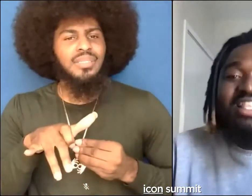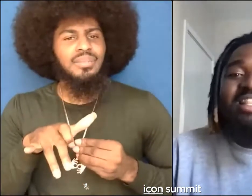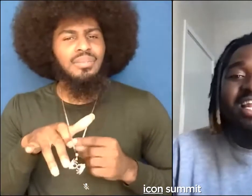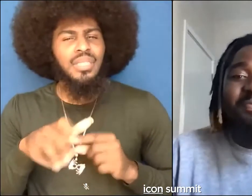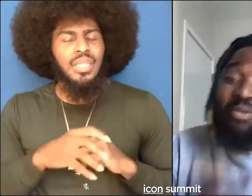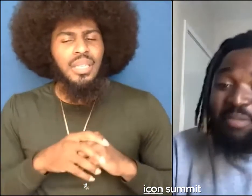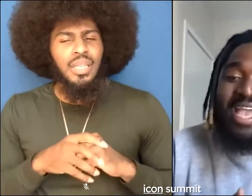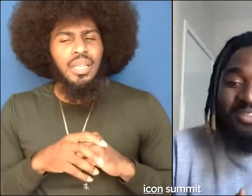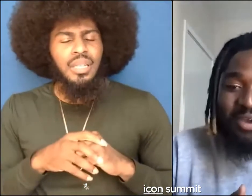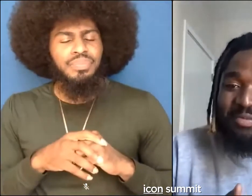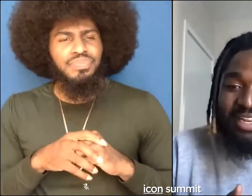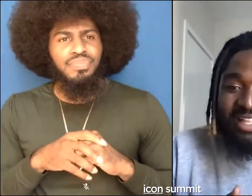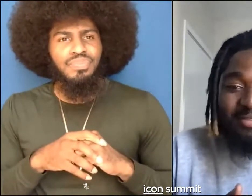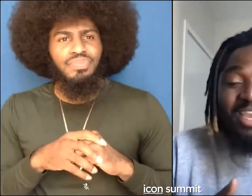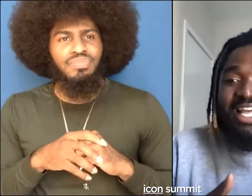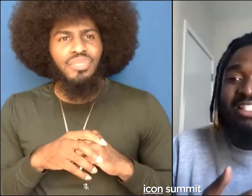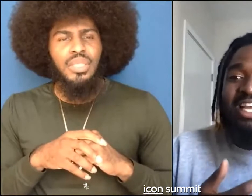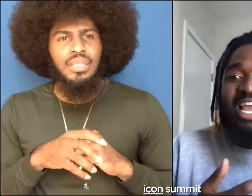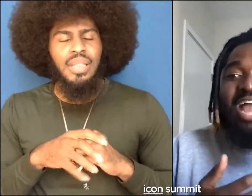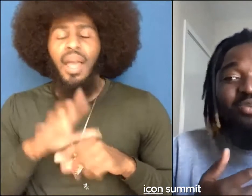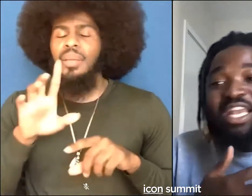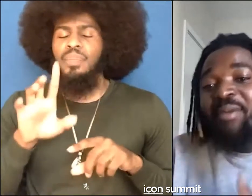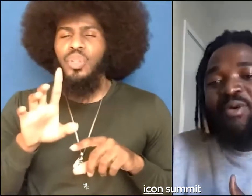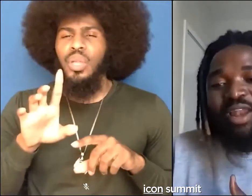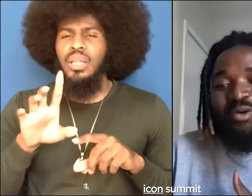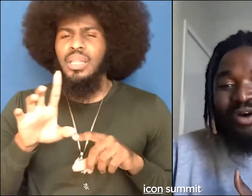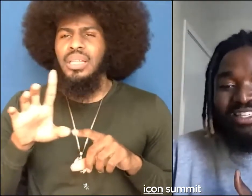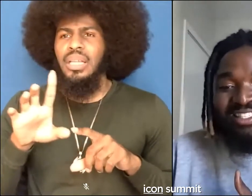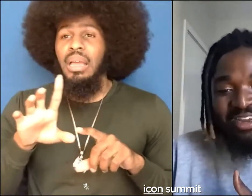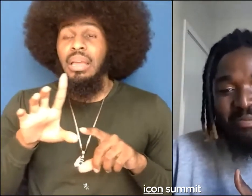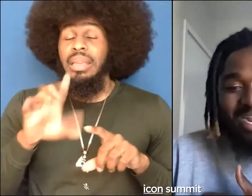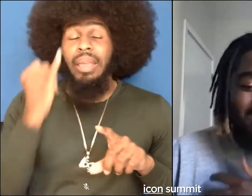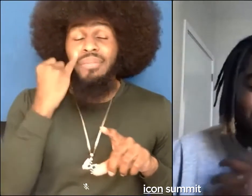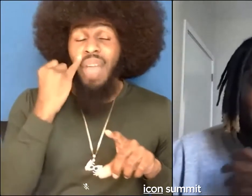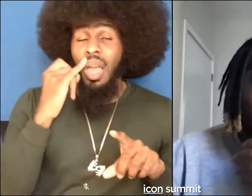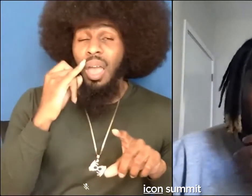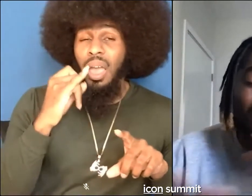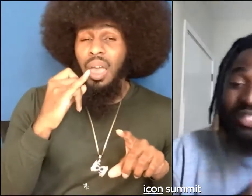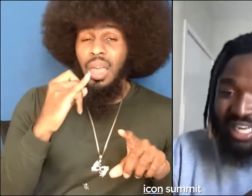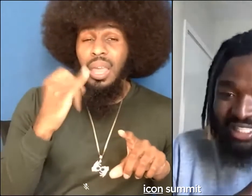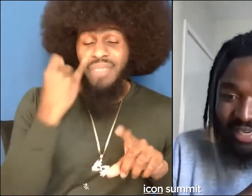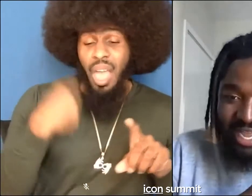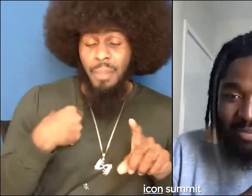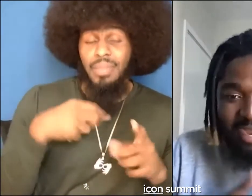thing that has brought me back to vulnerability, the fact that I could numb all I want, but at the end of the day, I cannot selectively numb.